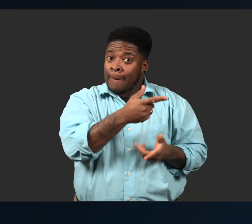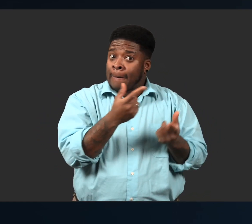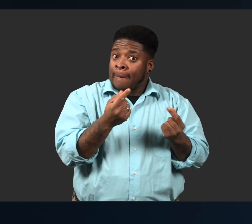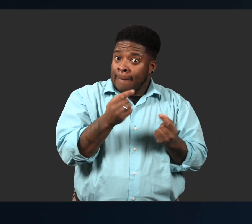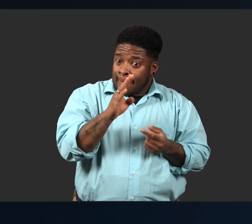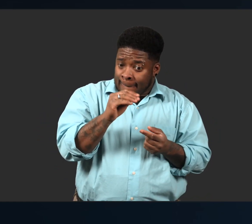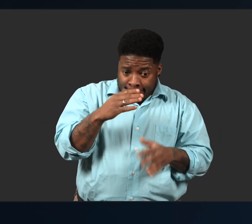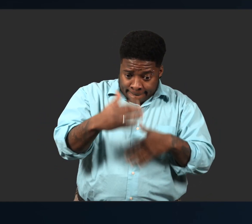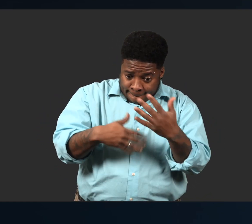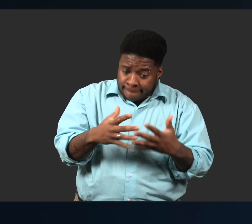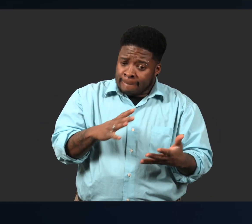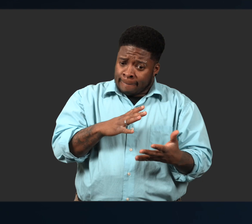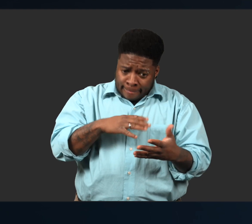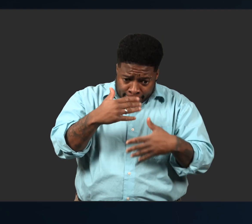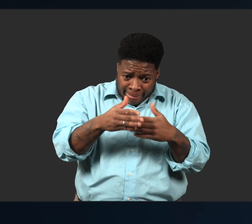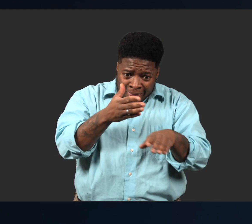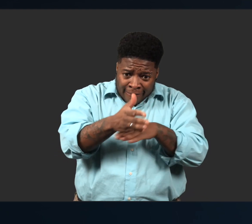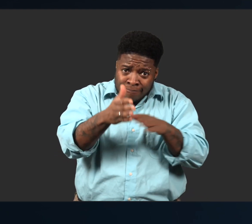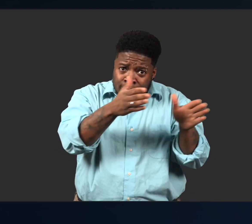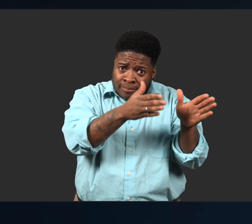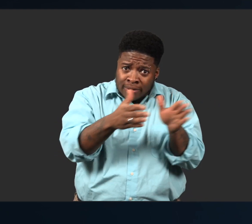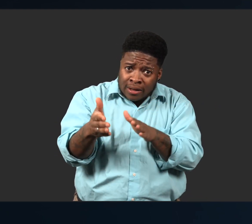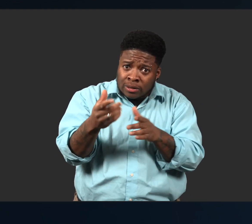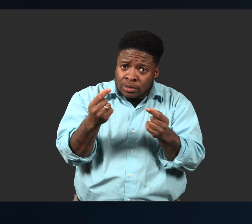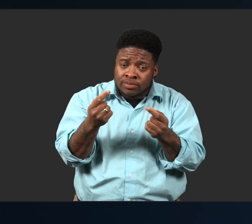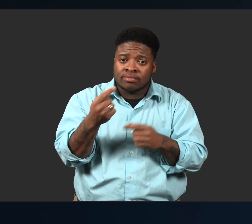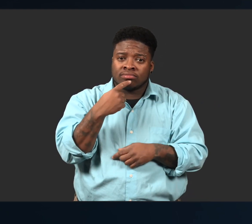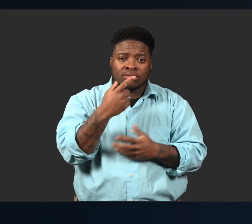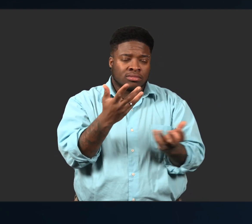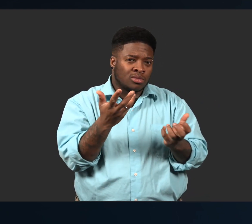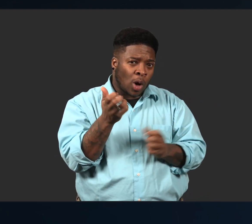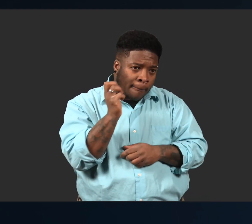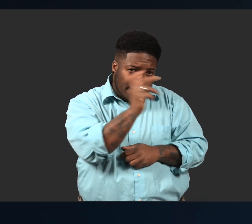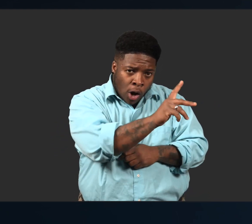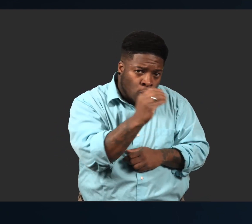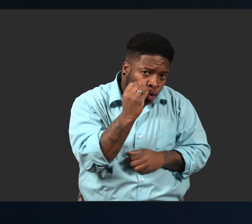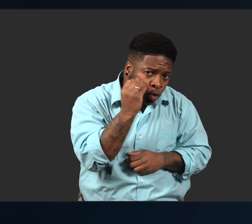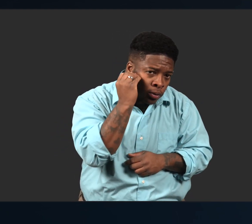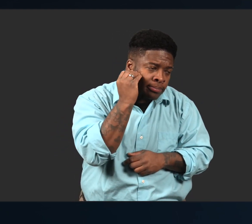In developing his after treatment plan, Bob says he wants to go back home.